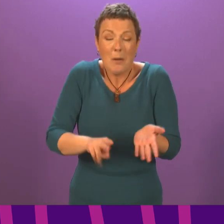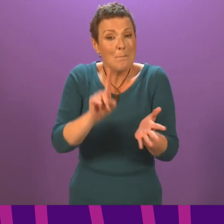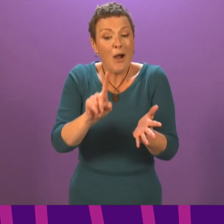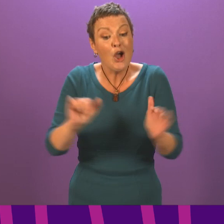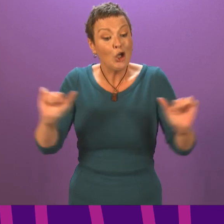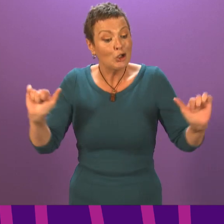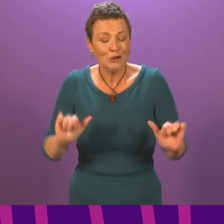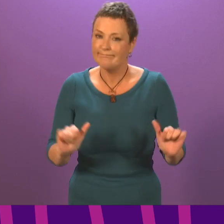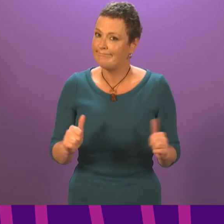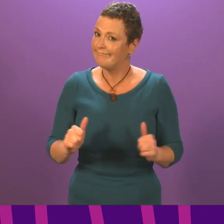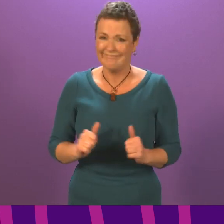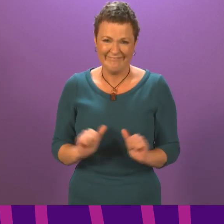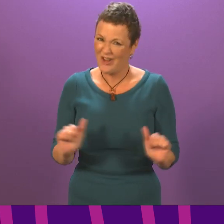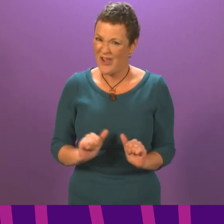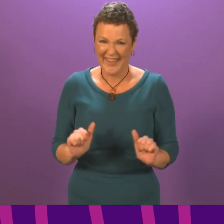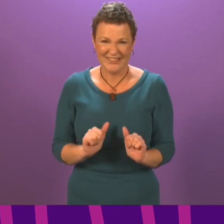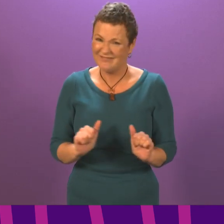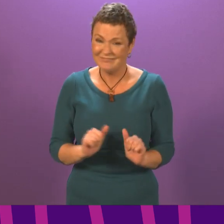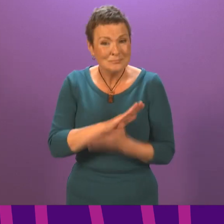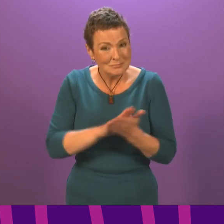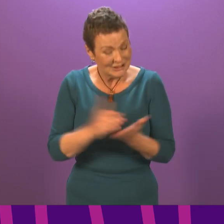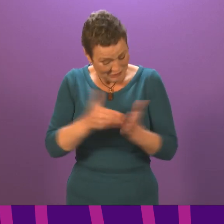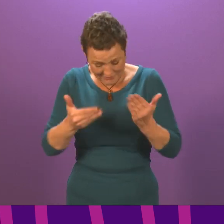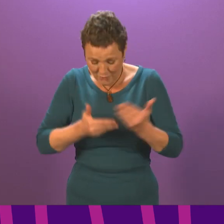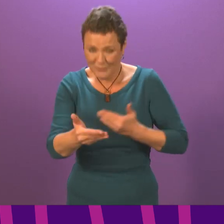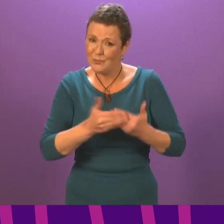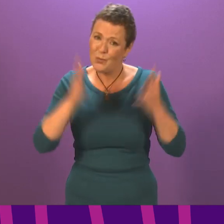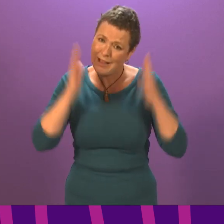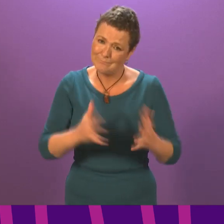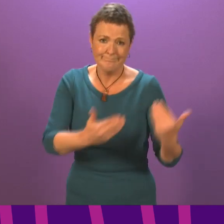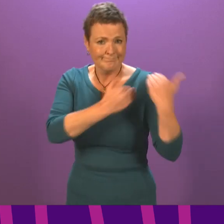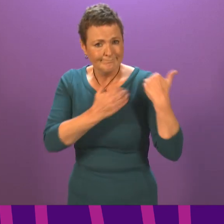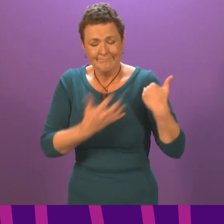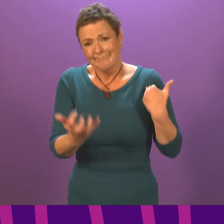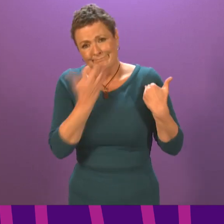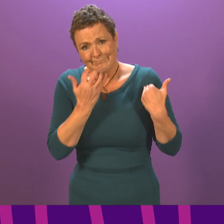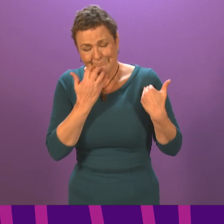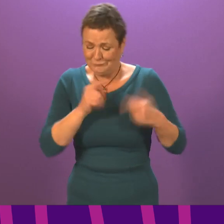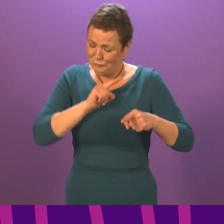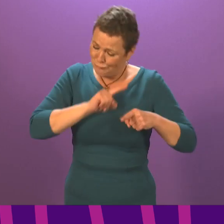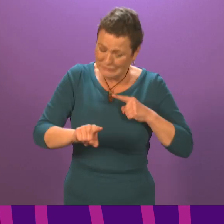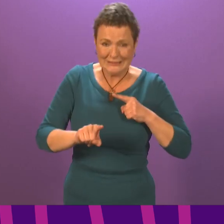moment, all of us need to do everything that we can to limit the opportunities that we give the virus to spread.